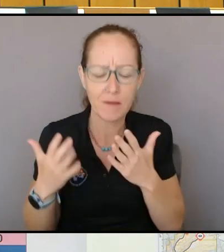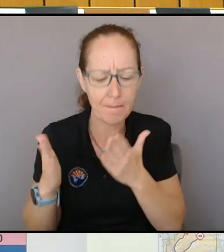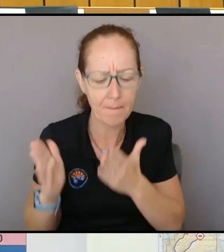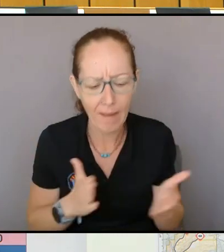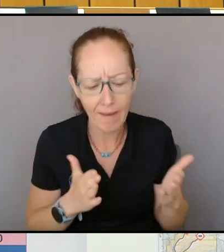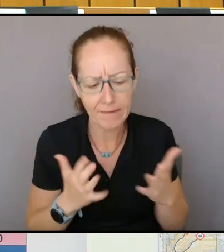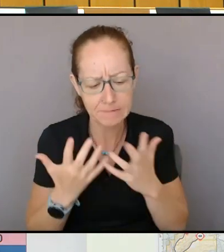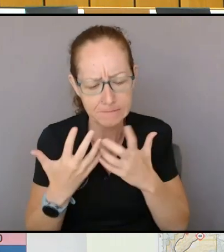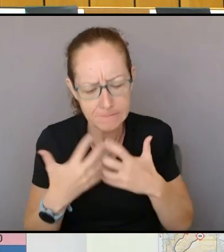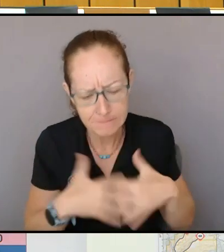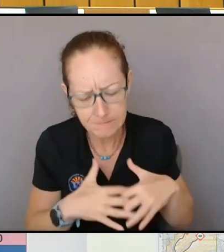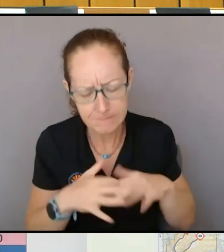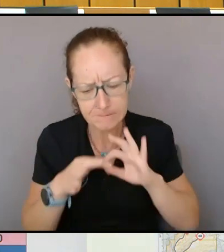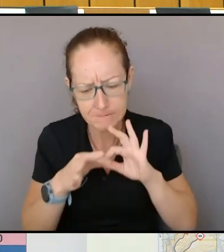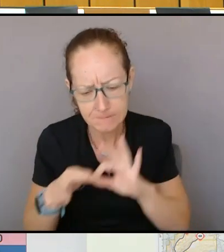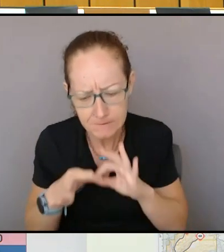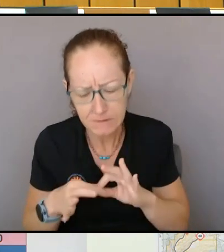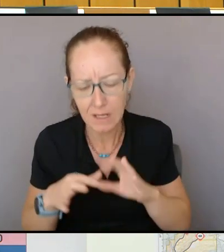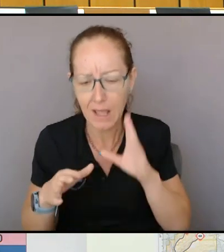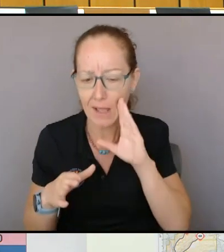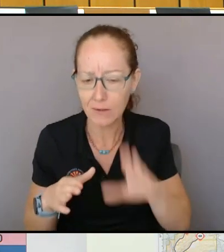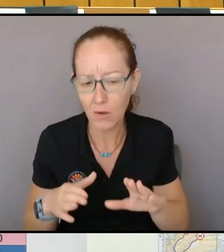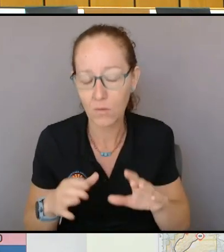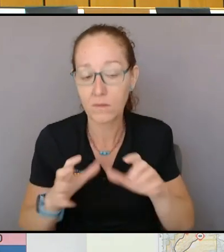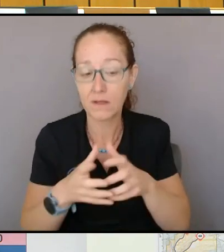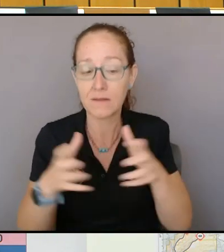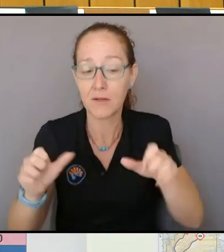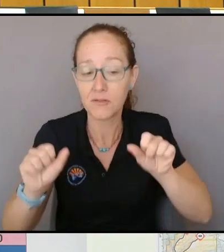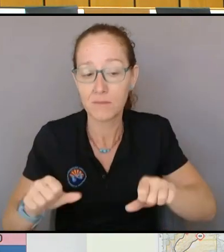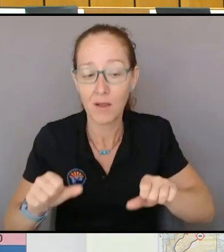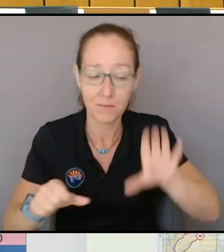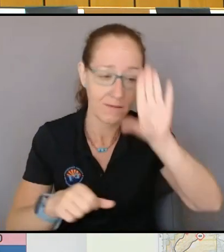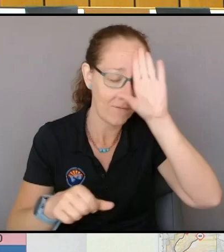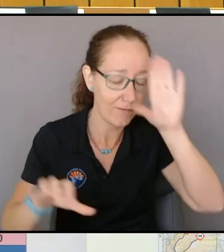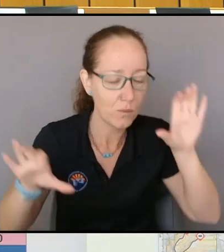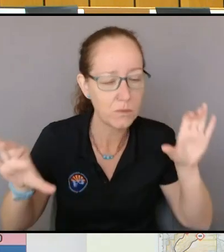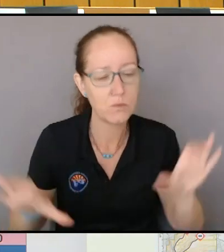with that, that's the end of the operational update. Thank you.